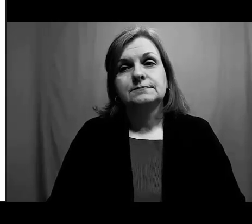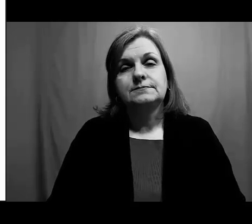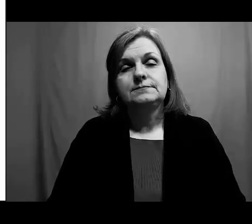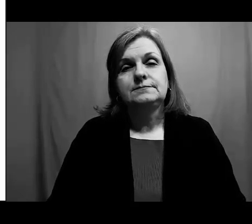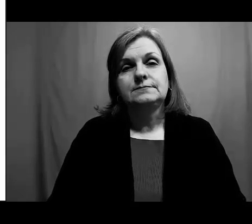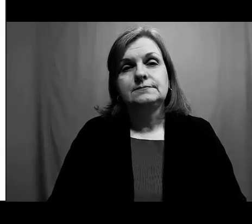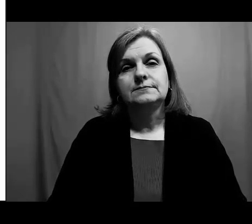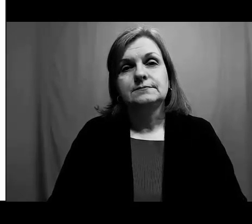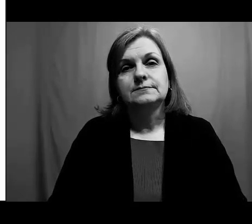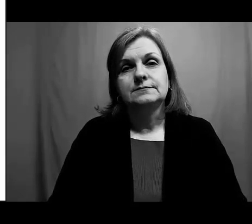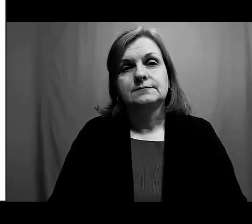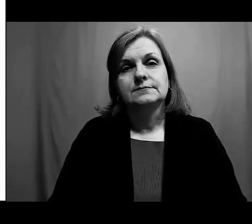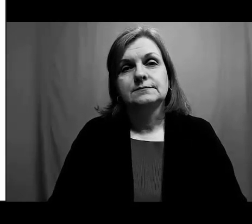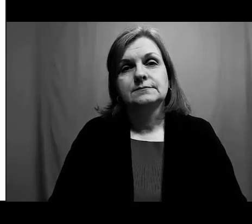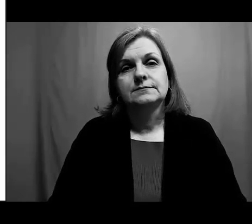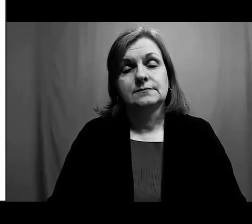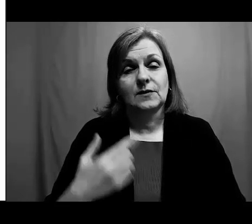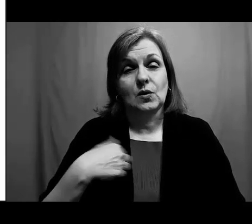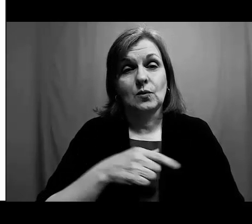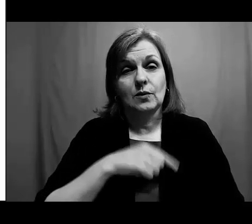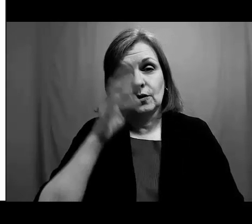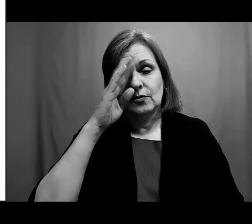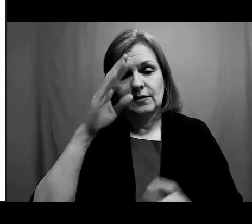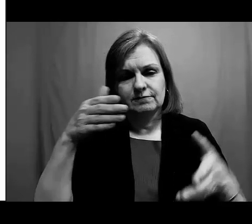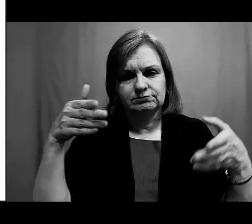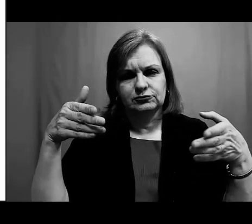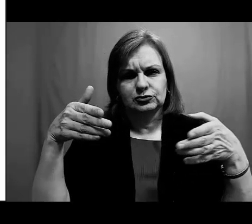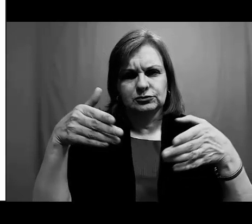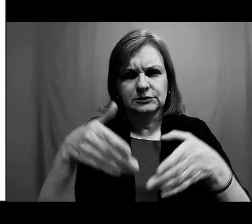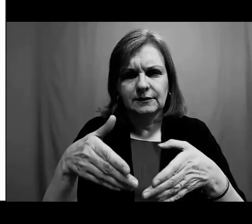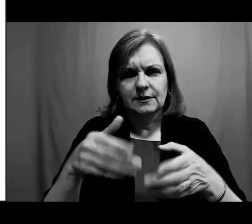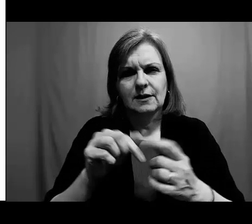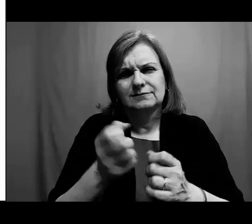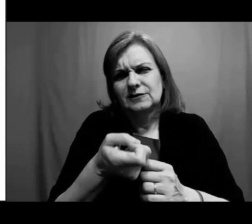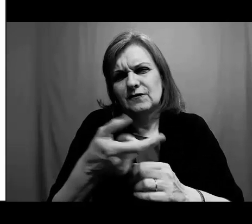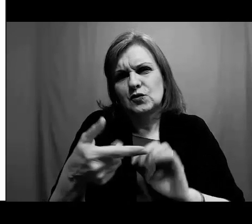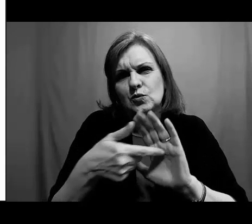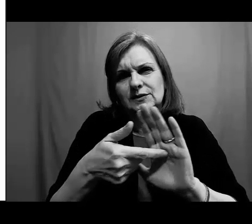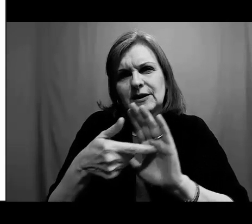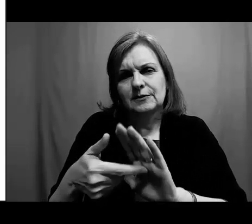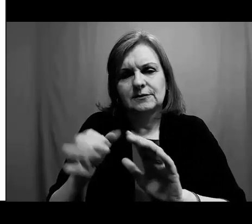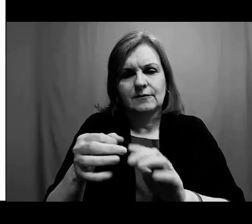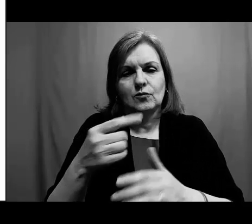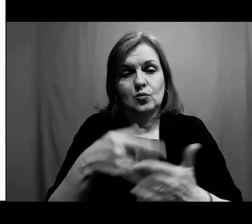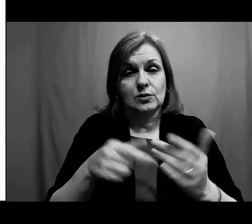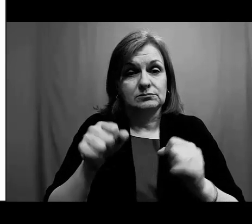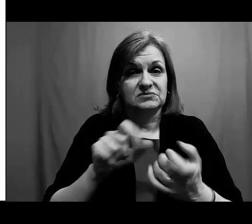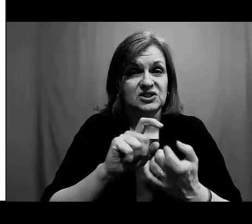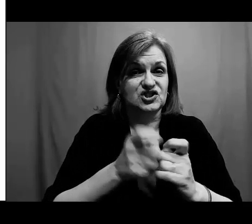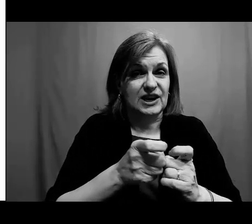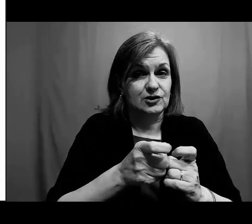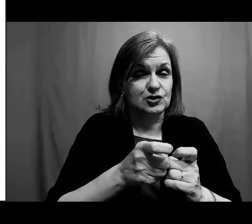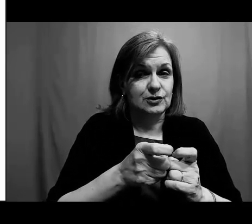these changes what we're going to focus on and think about is just a couple of examples with you today these can of course extend